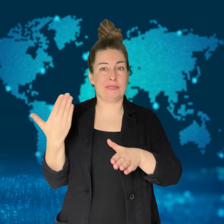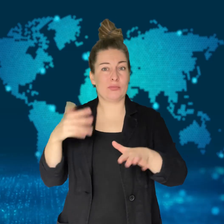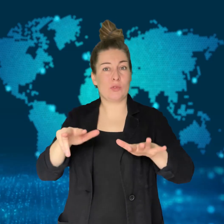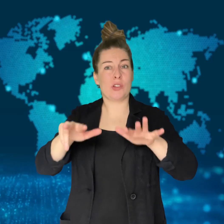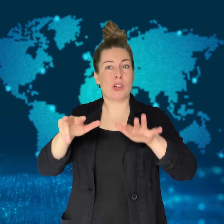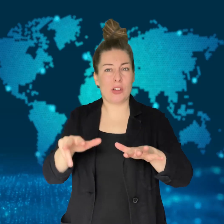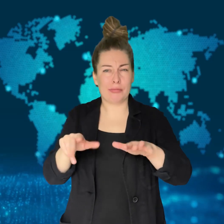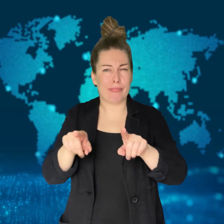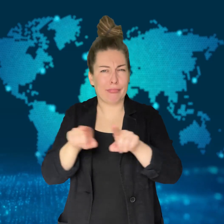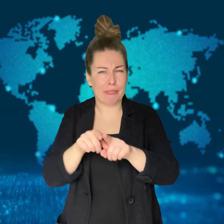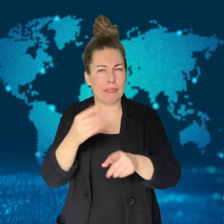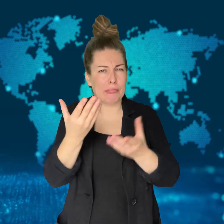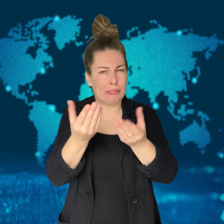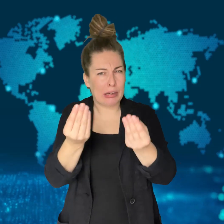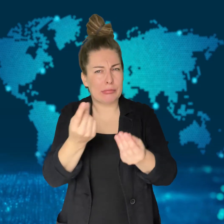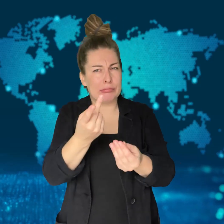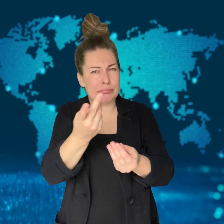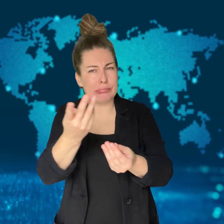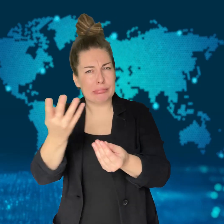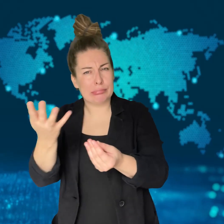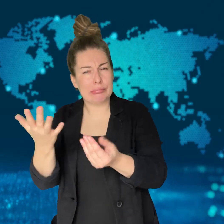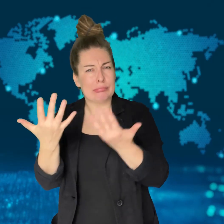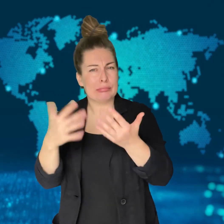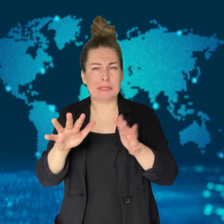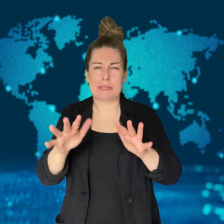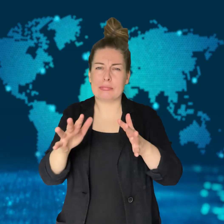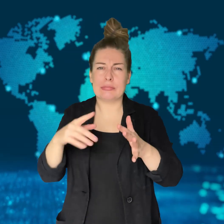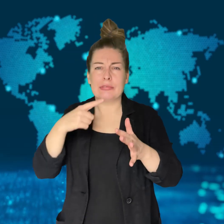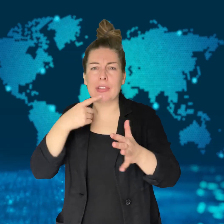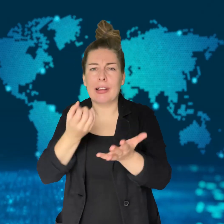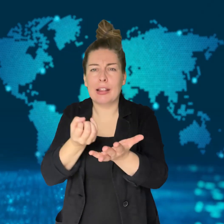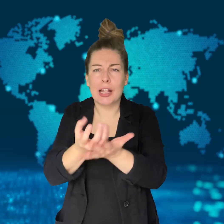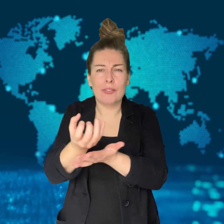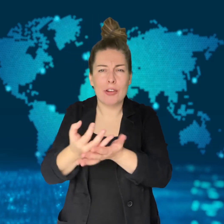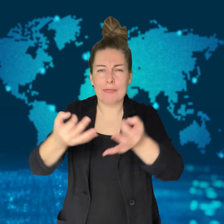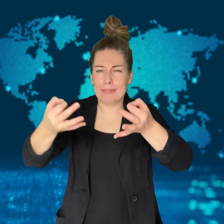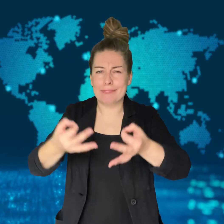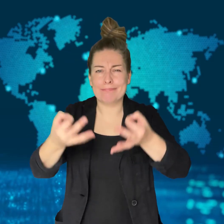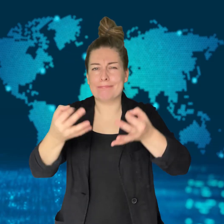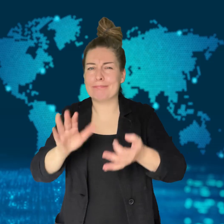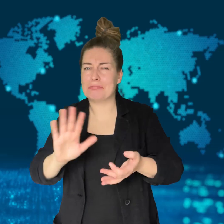At least 20 were killed in August for participating in a protest.